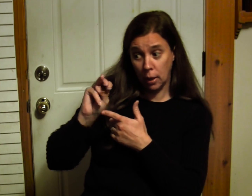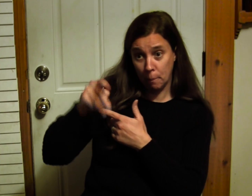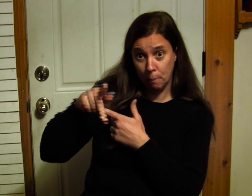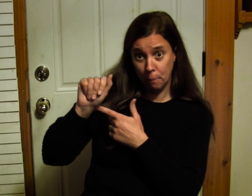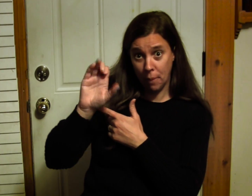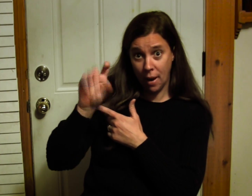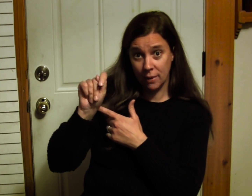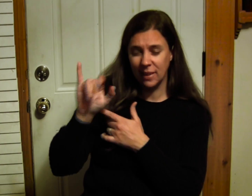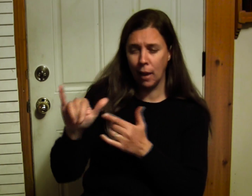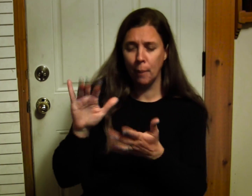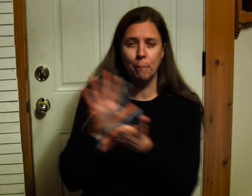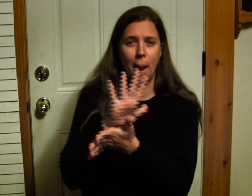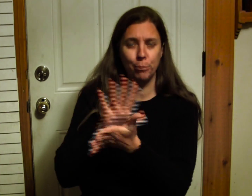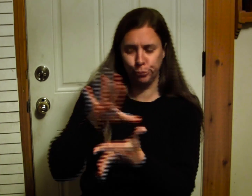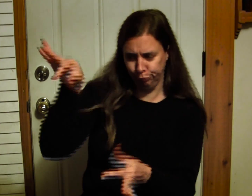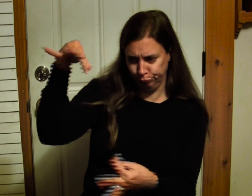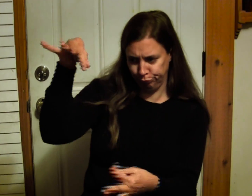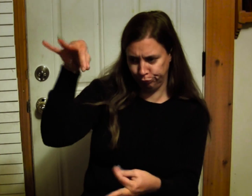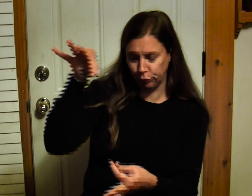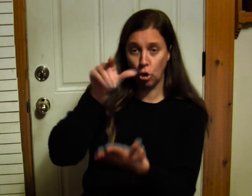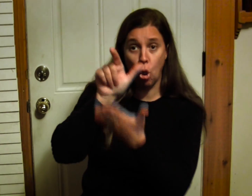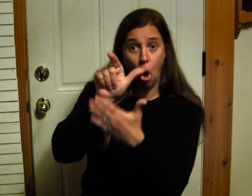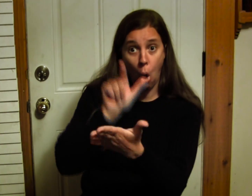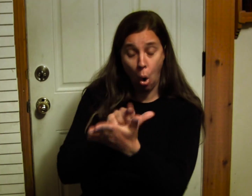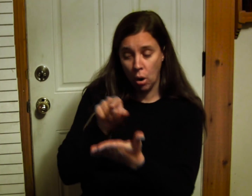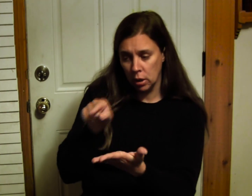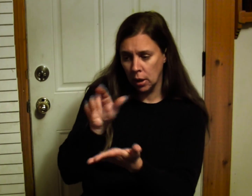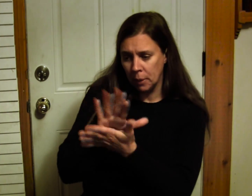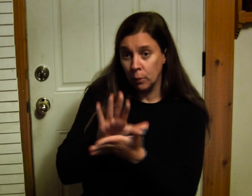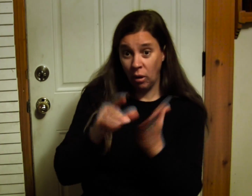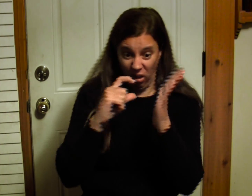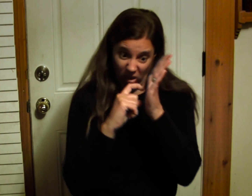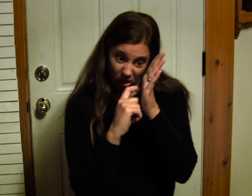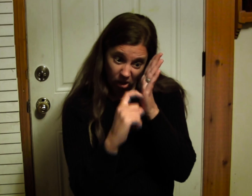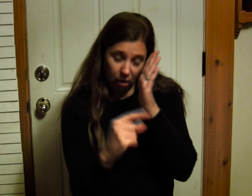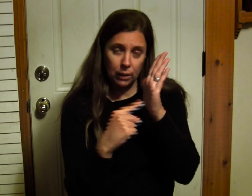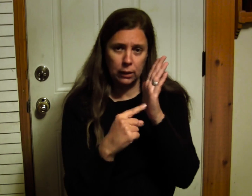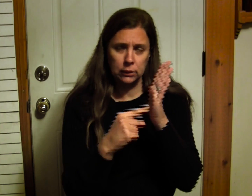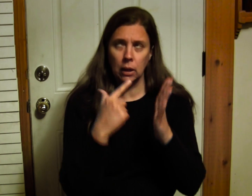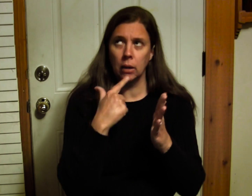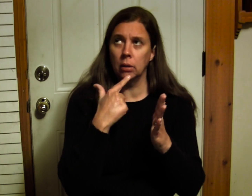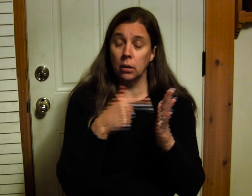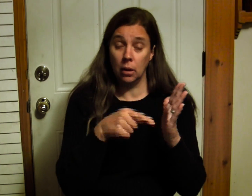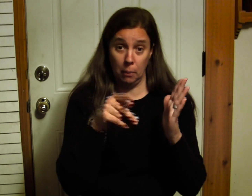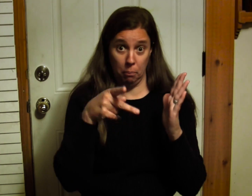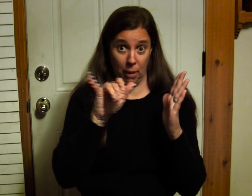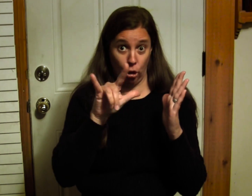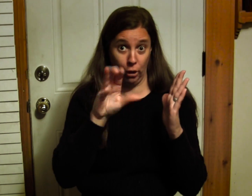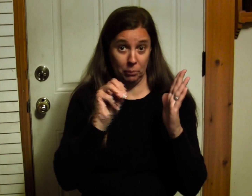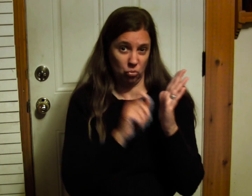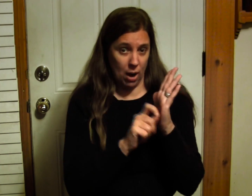the legal document of the Mayflower Compact, there’s an excerpt there that specifically says